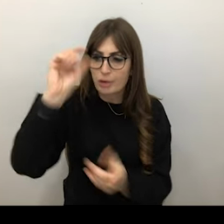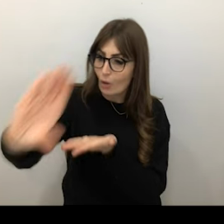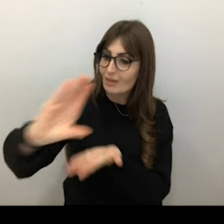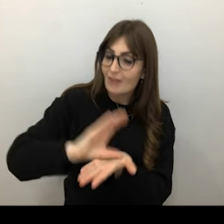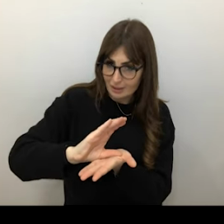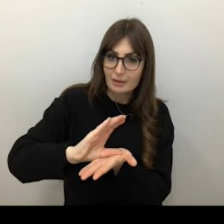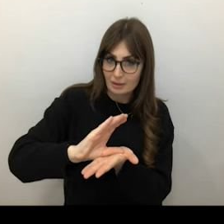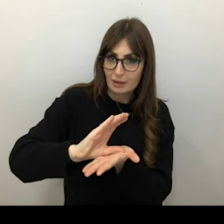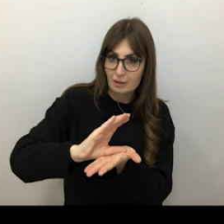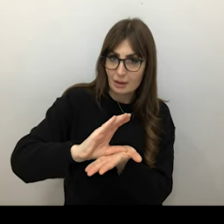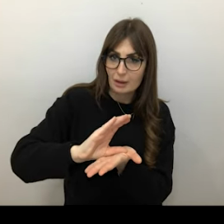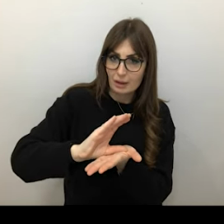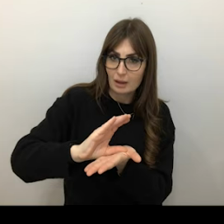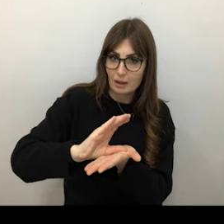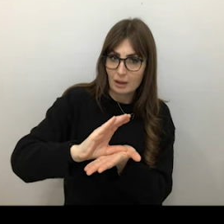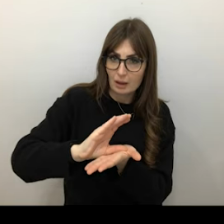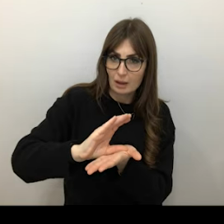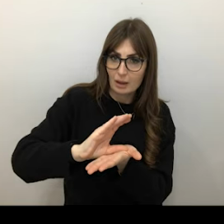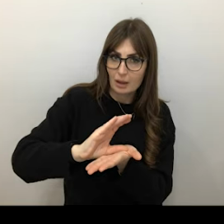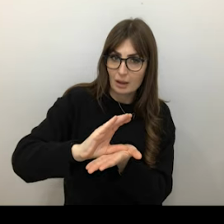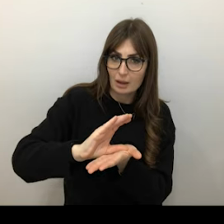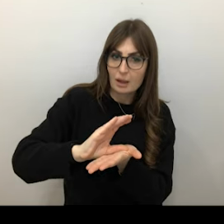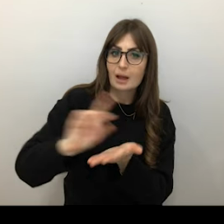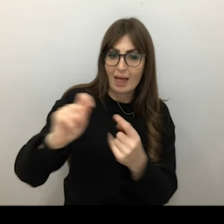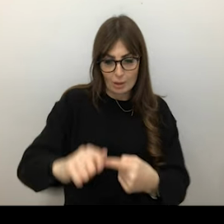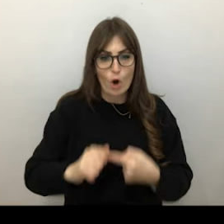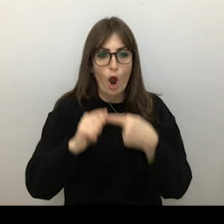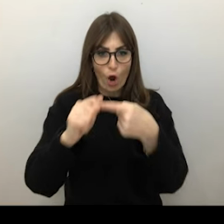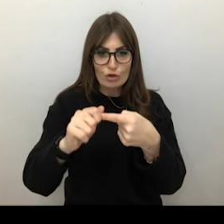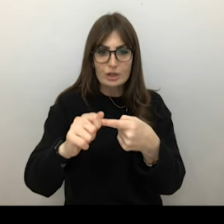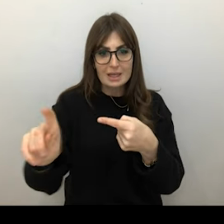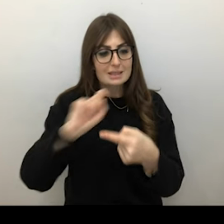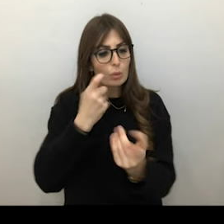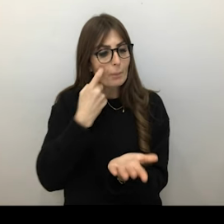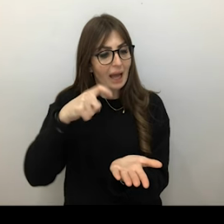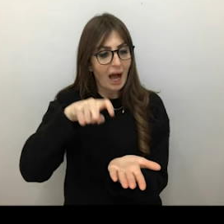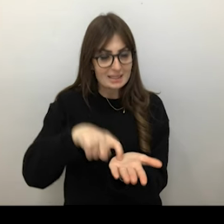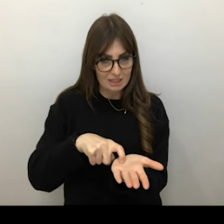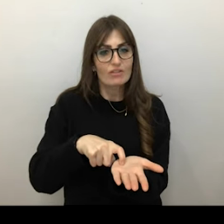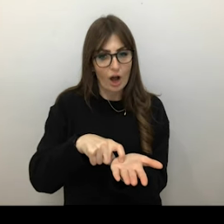and strategic priorities that will be identified in